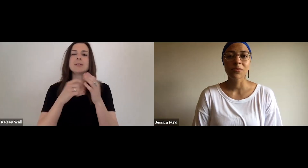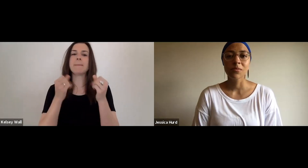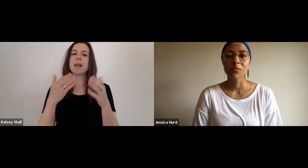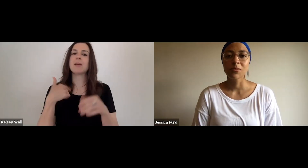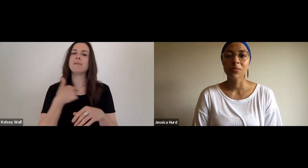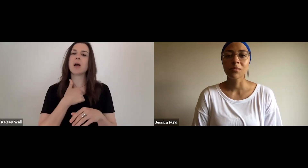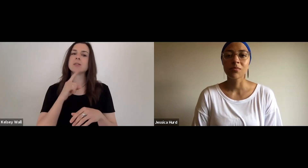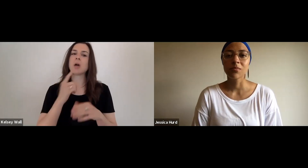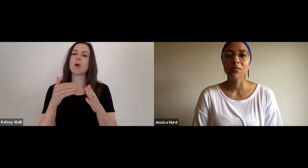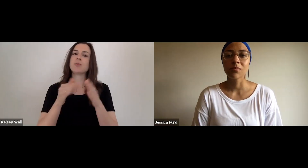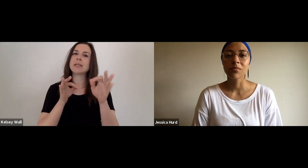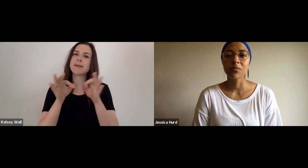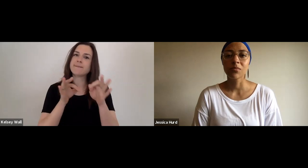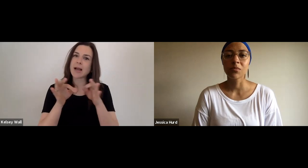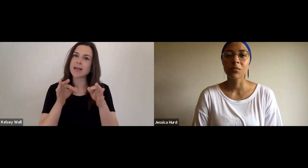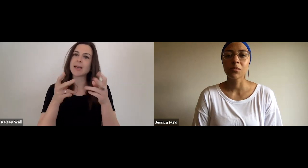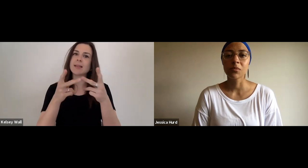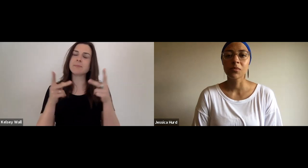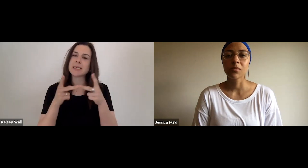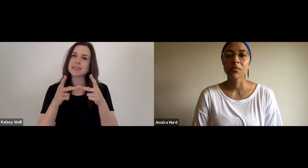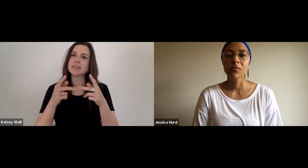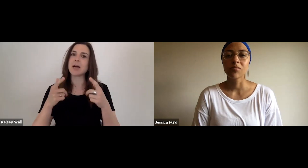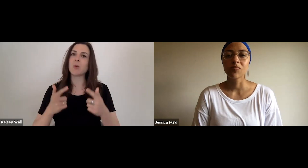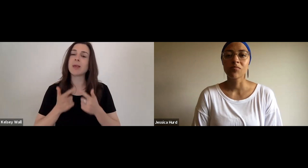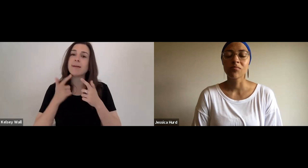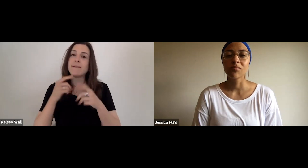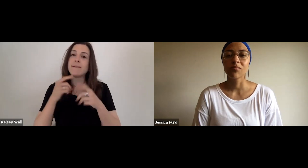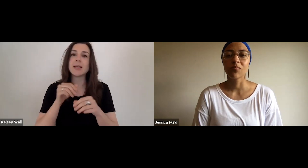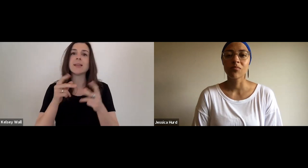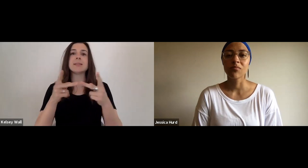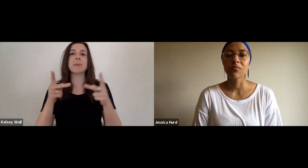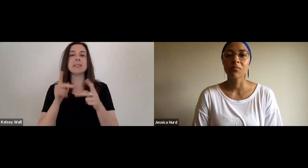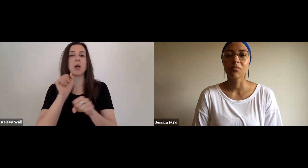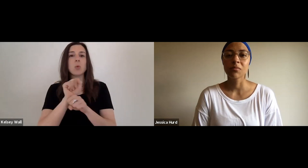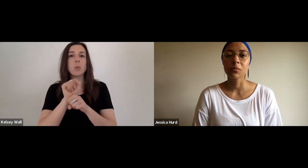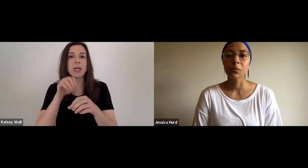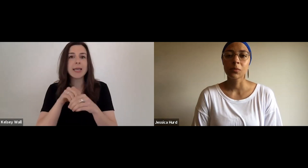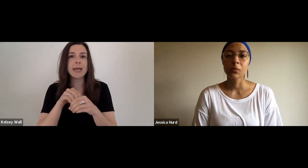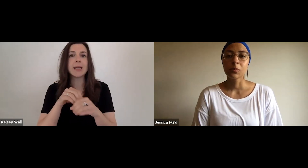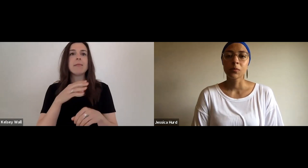This is a cute one. This is homeschooling. It's explaining how our spaces, the places that we live